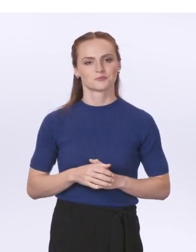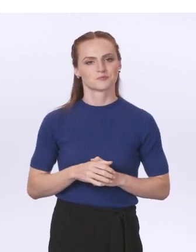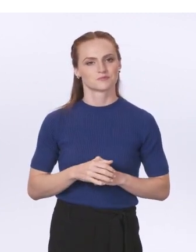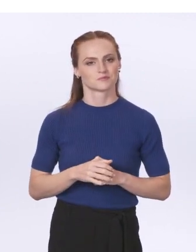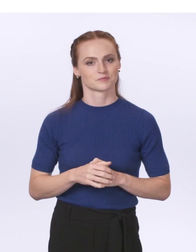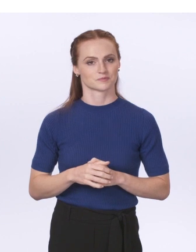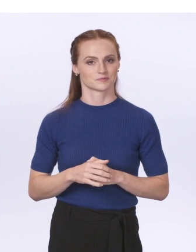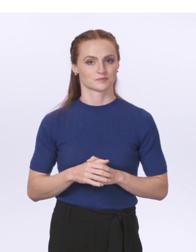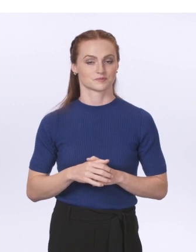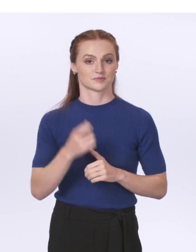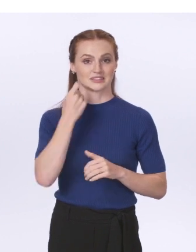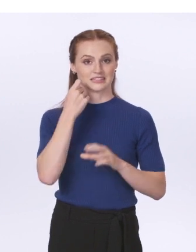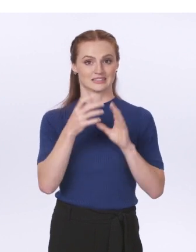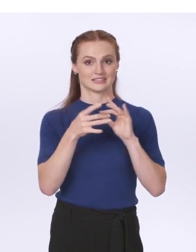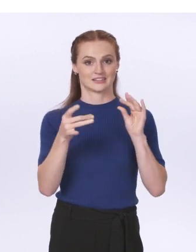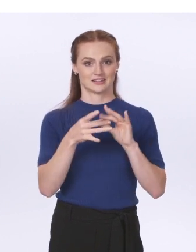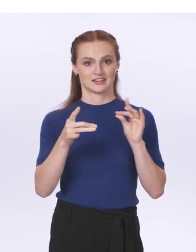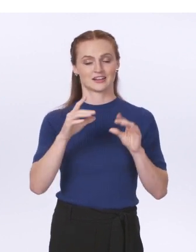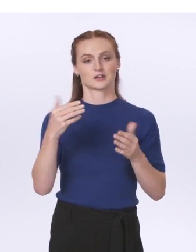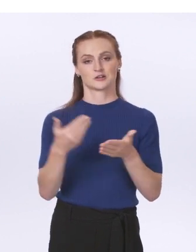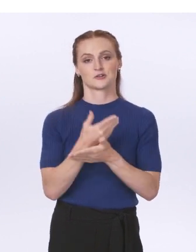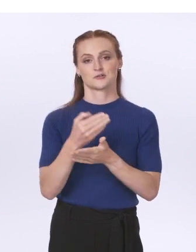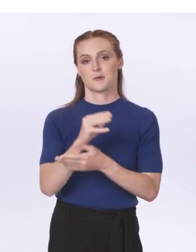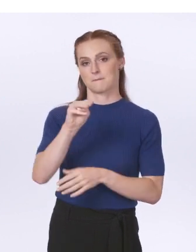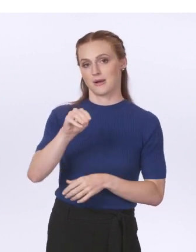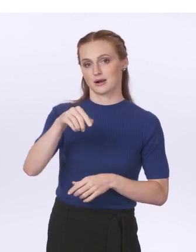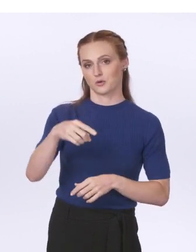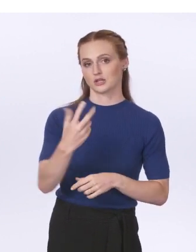As I just mentioned, the new Meta Quest 3 controllers